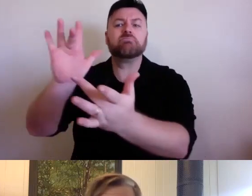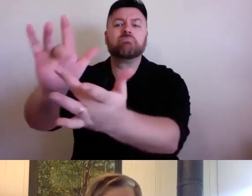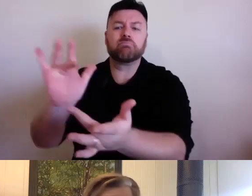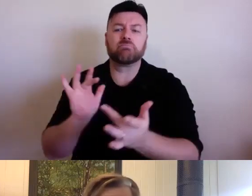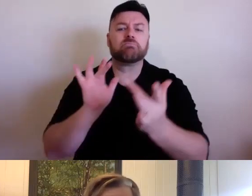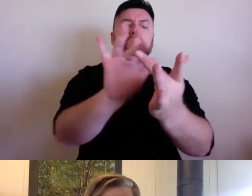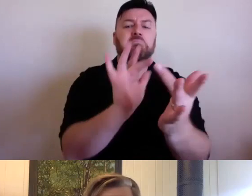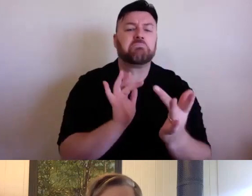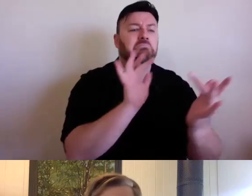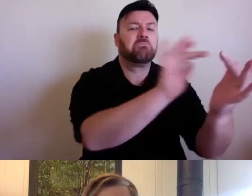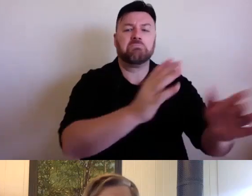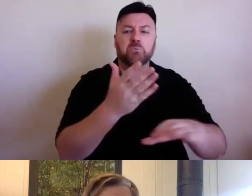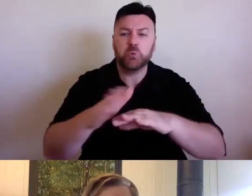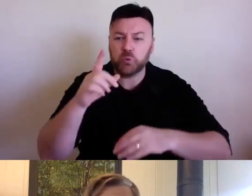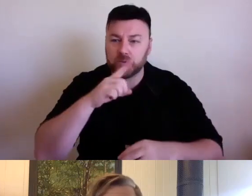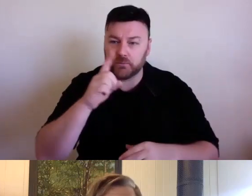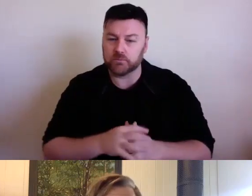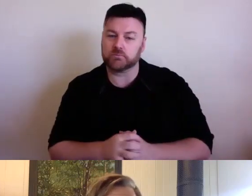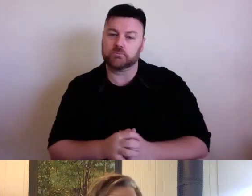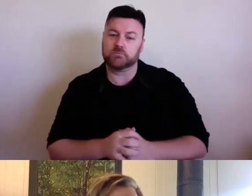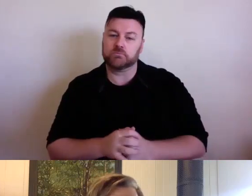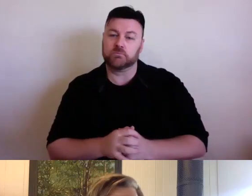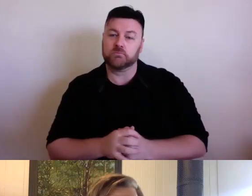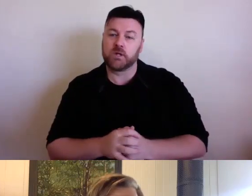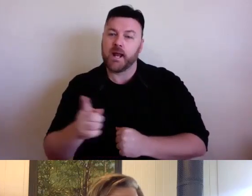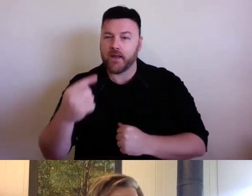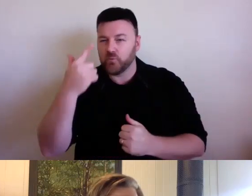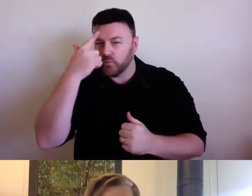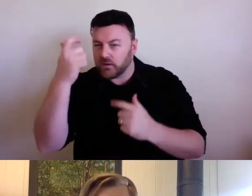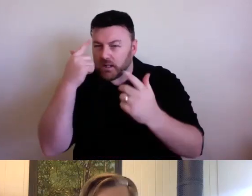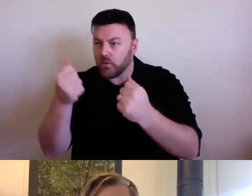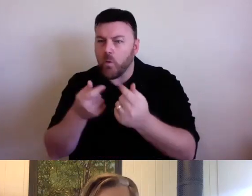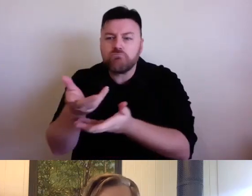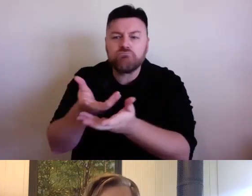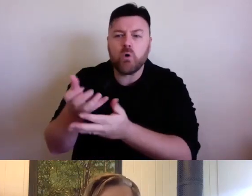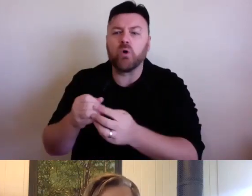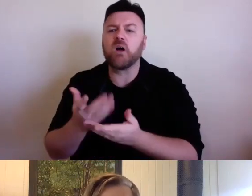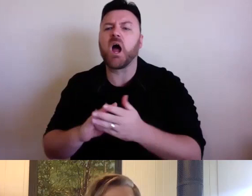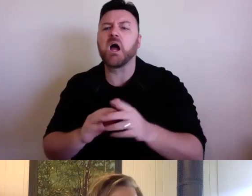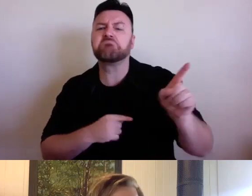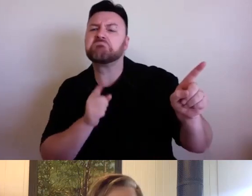those folks in authority. That might be just a useful thing to consider